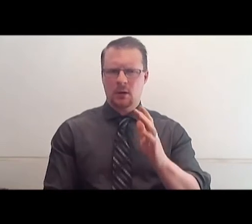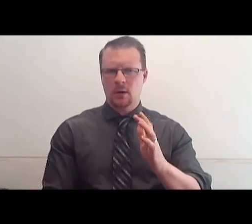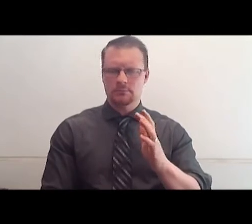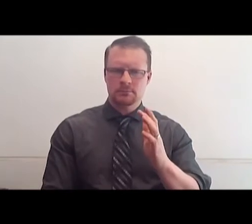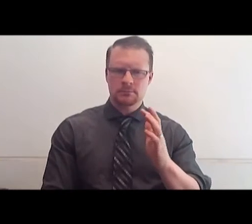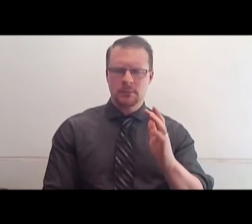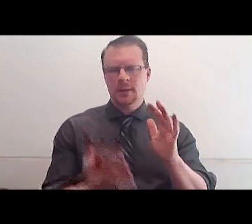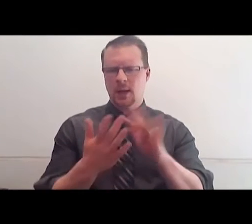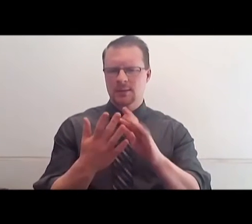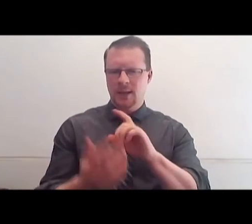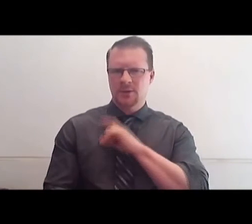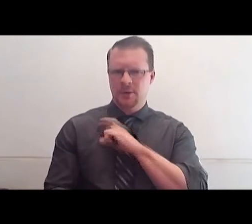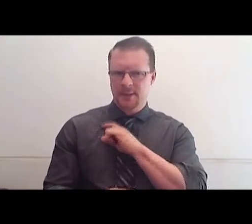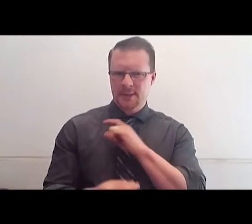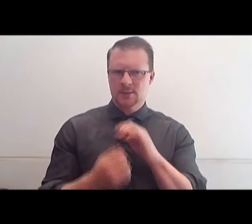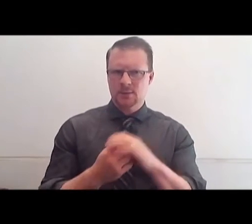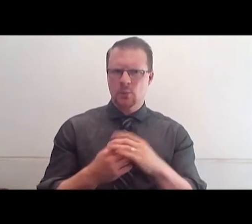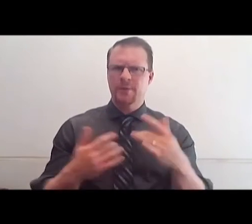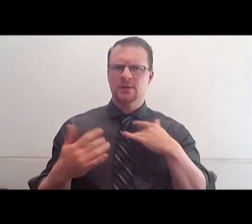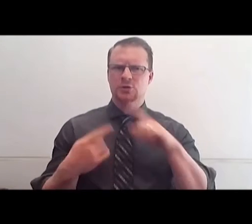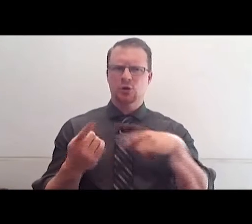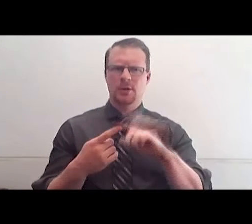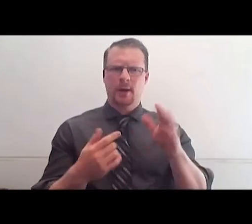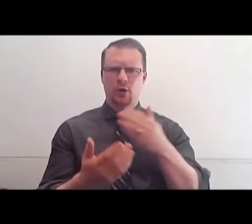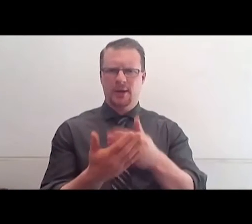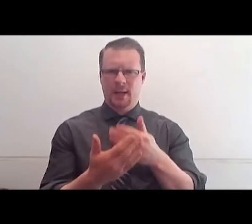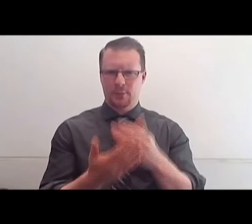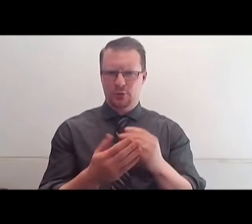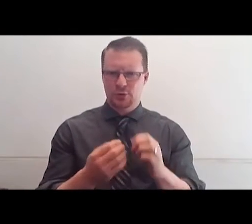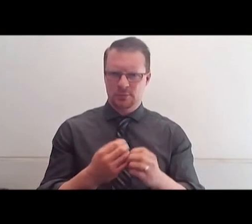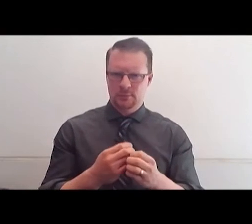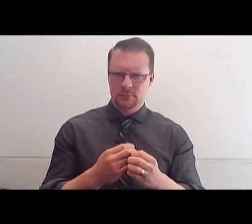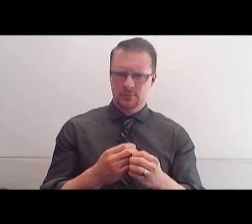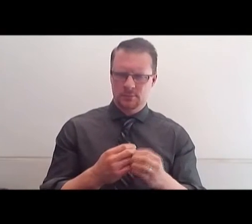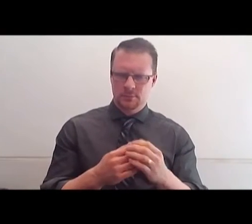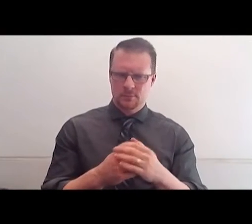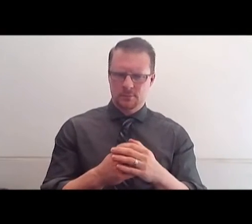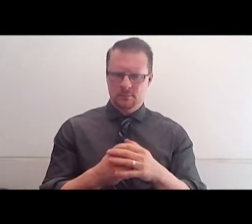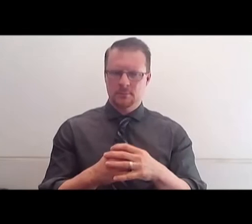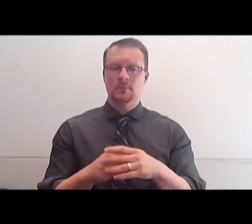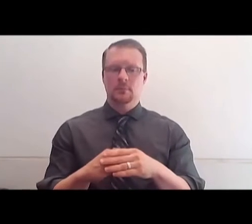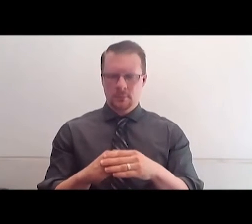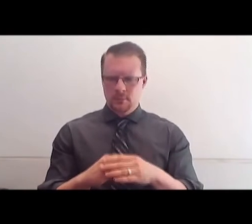she contacted law enforcement with concerns about her neighbor.